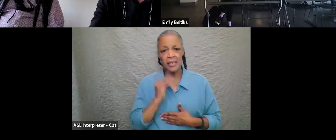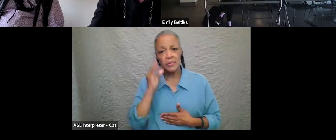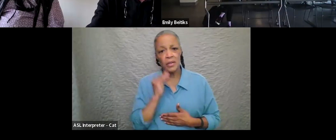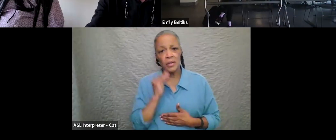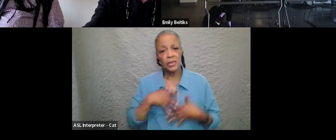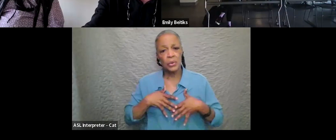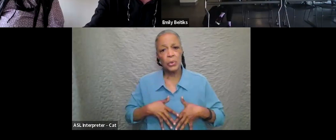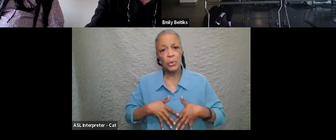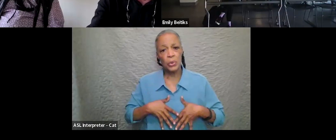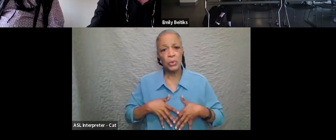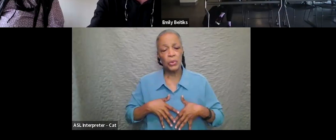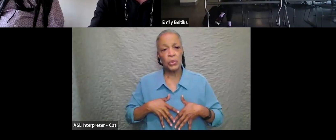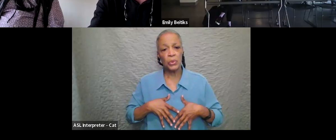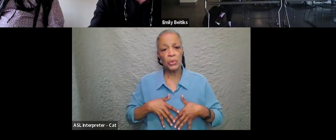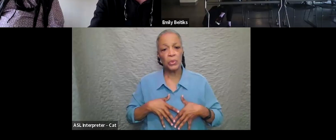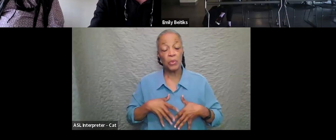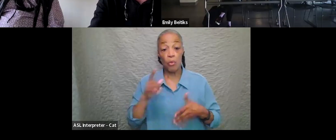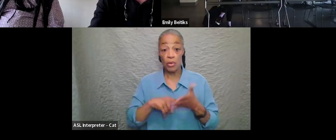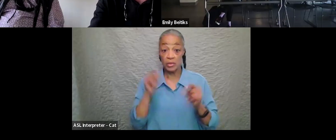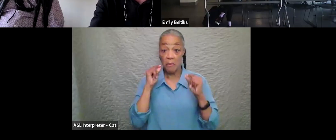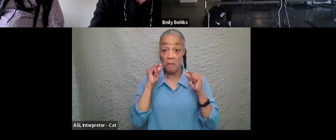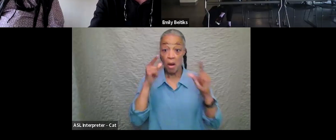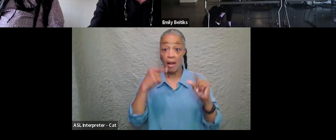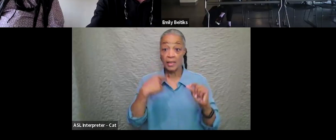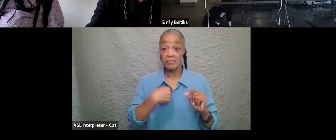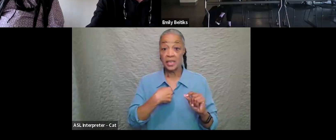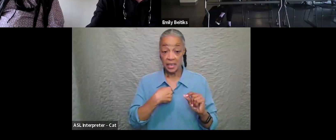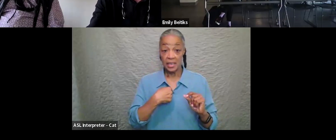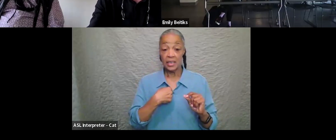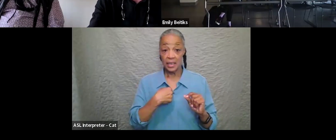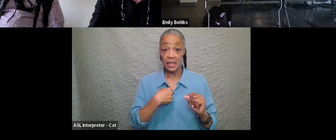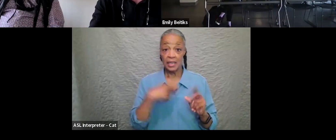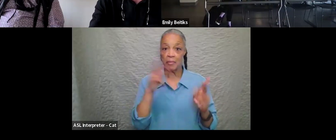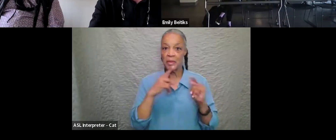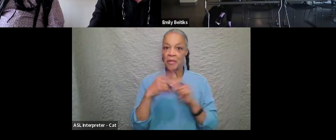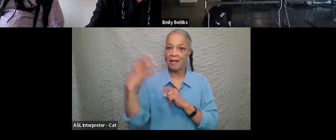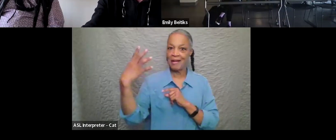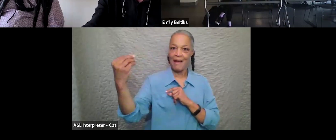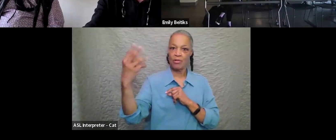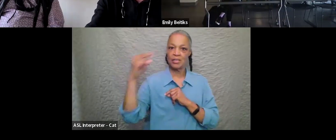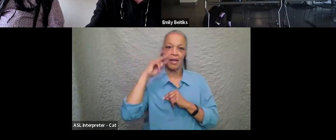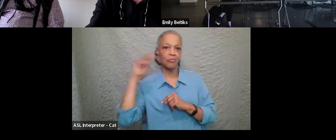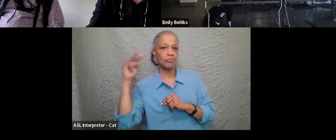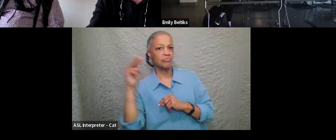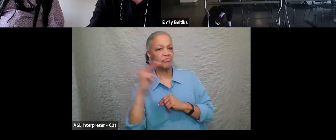What surprised me were people from the outside looked as if they had won.